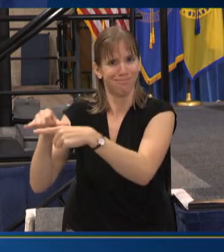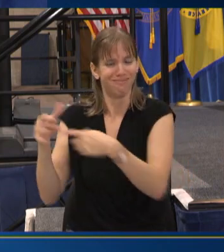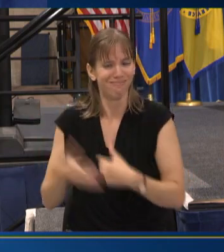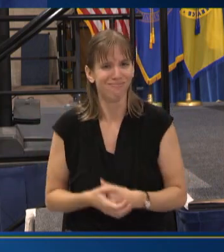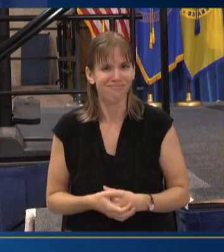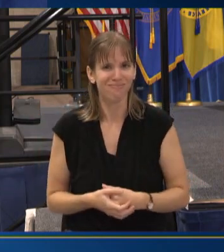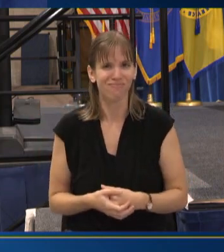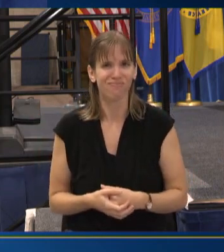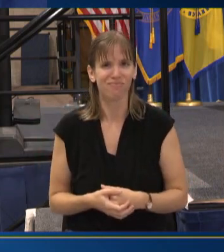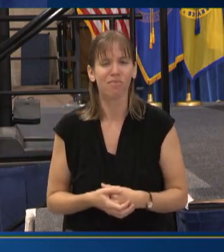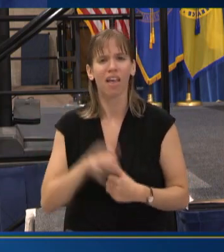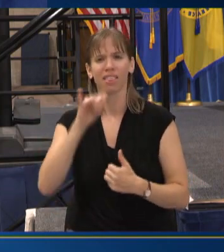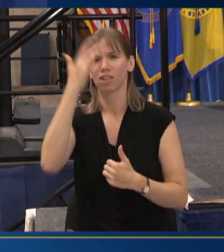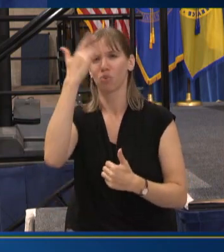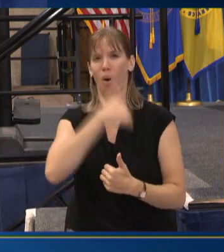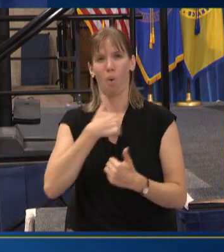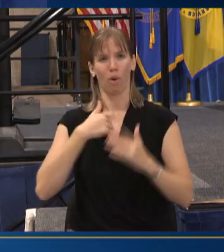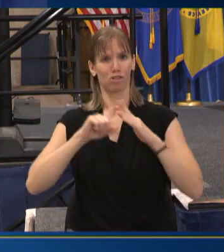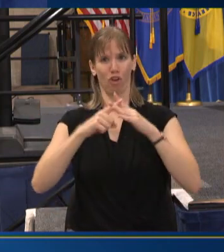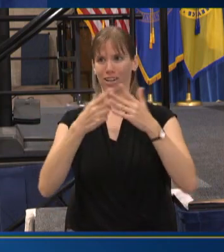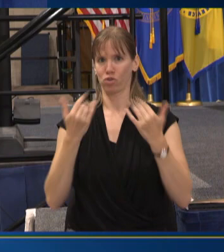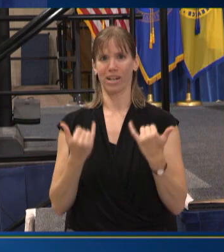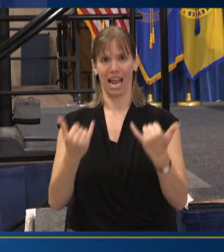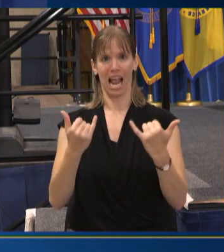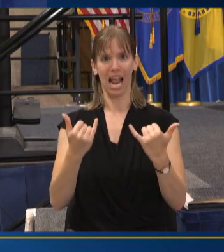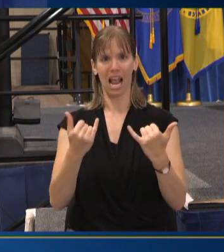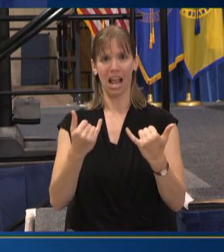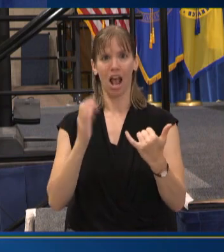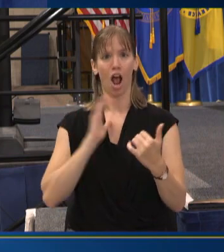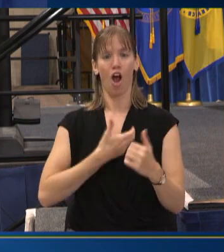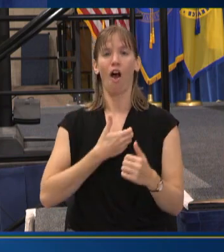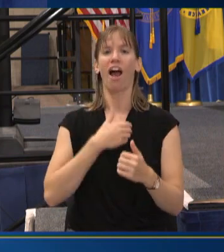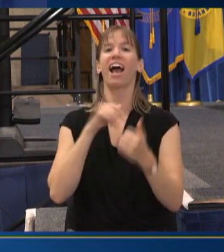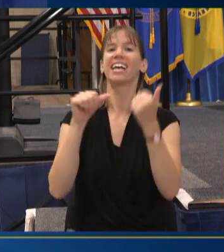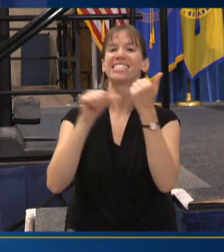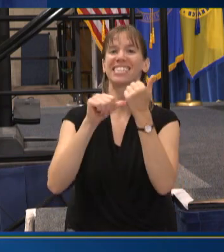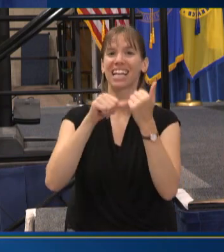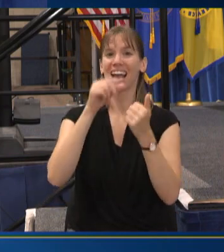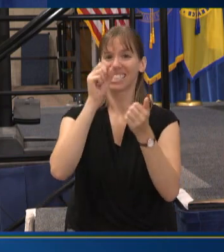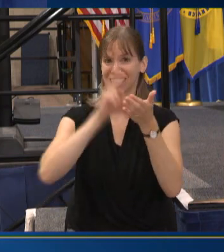And that's why we're starting here today with our Assistant Secretaries representing these offices.